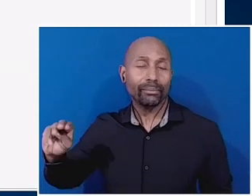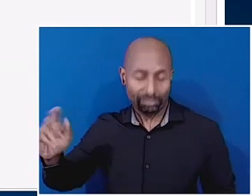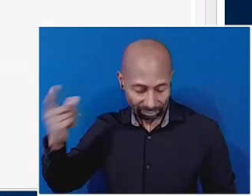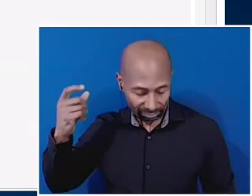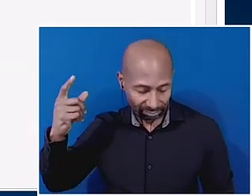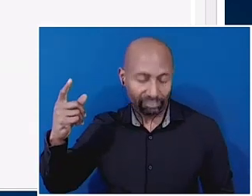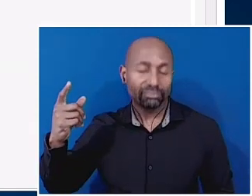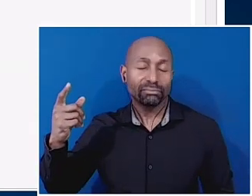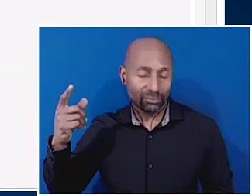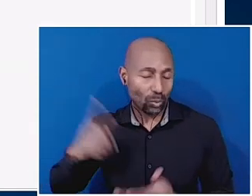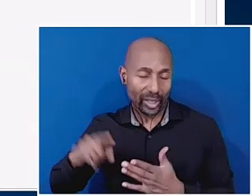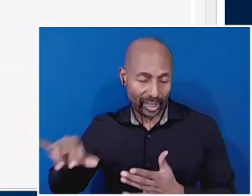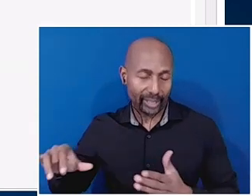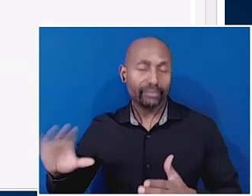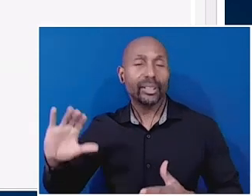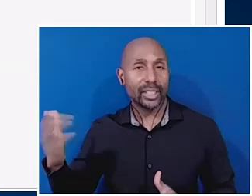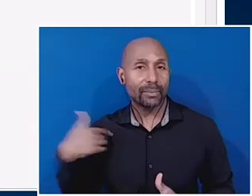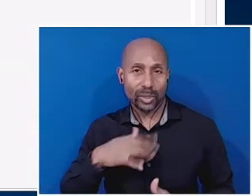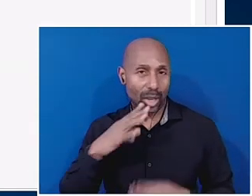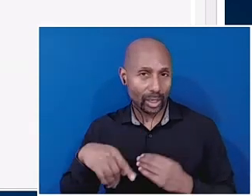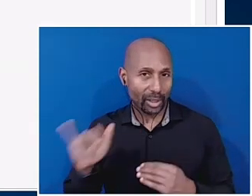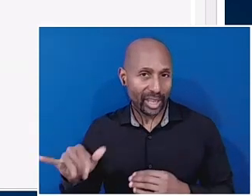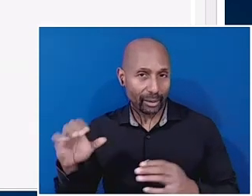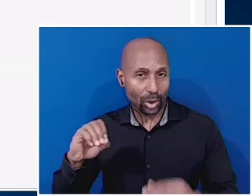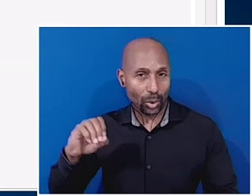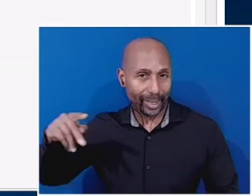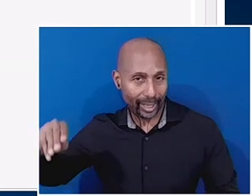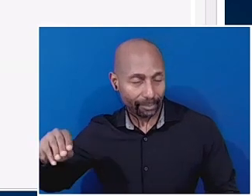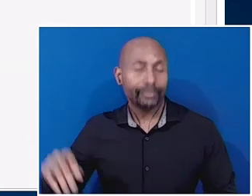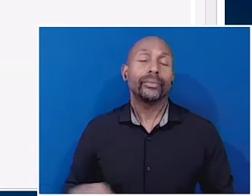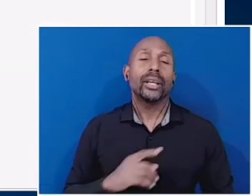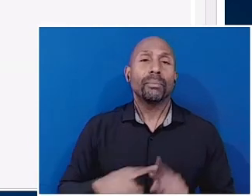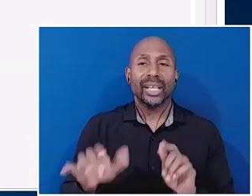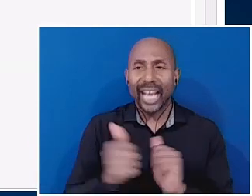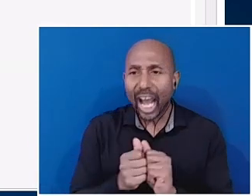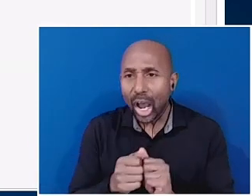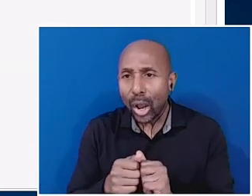seems like that's what we're talking about. But the way that the language is written, it's pretty broad.